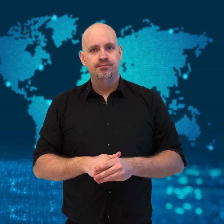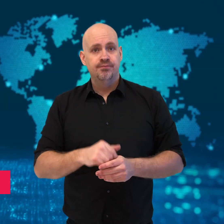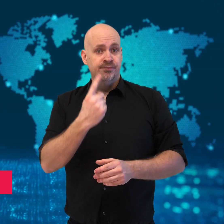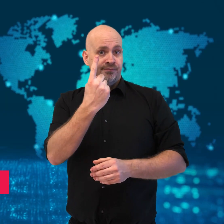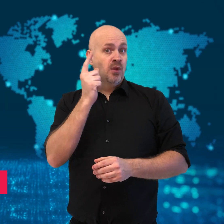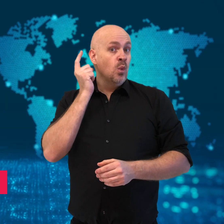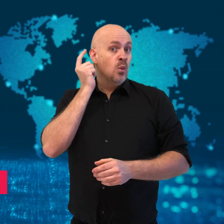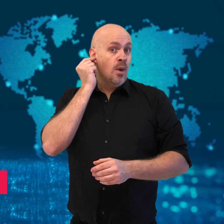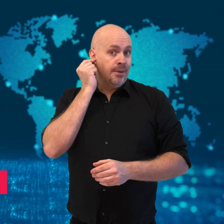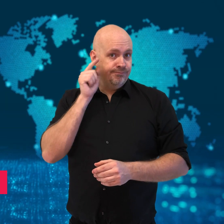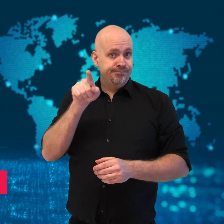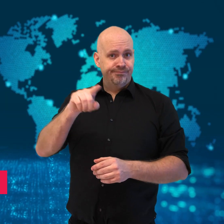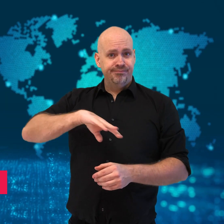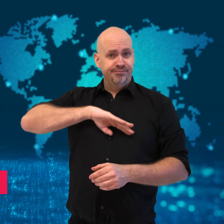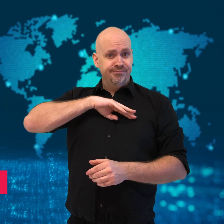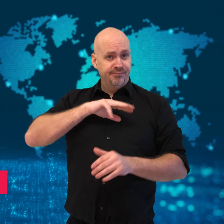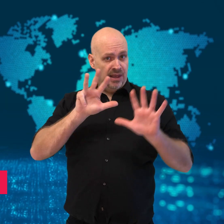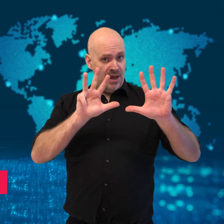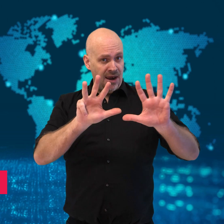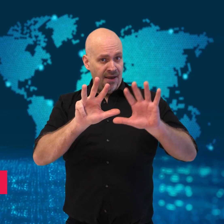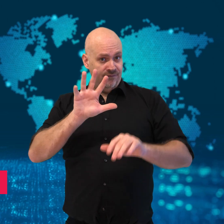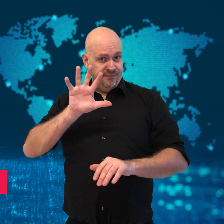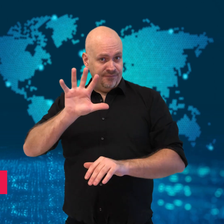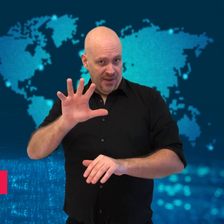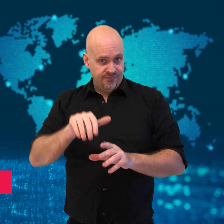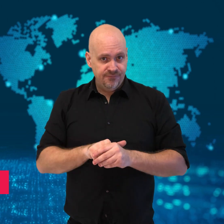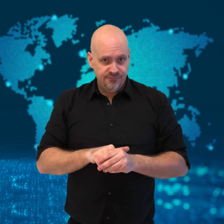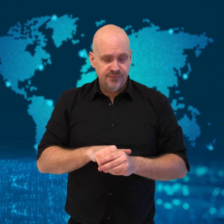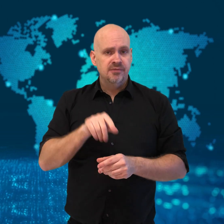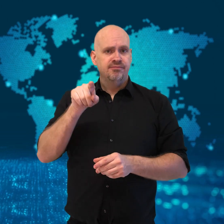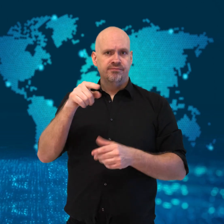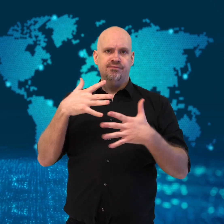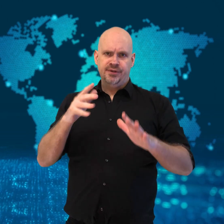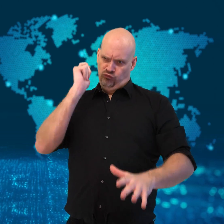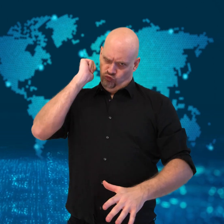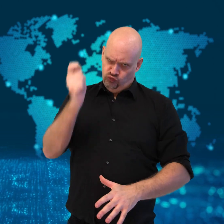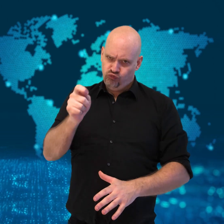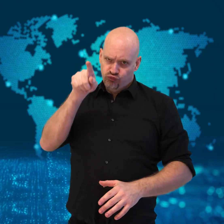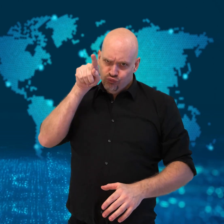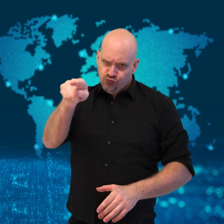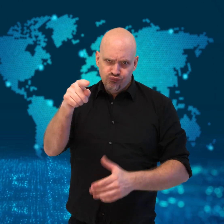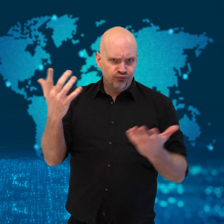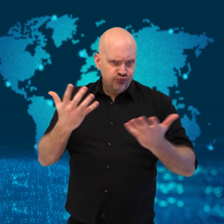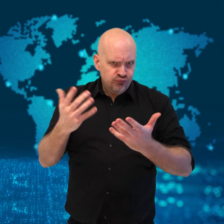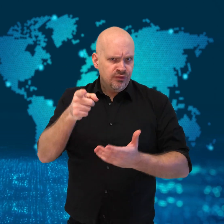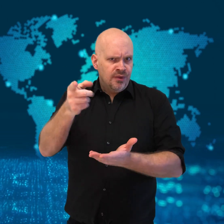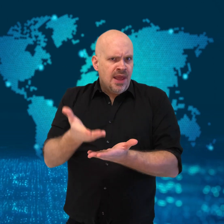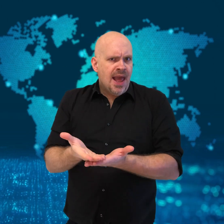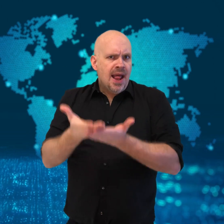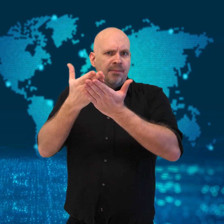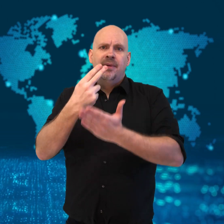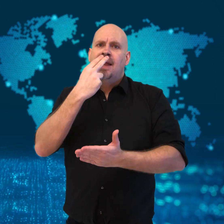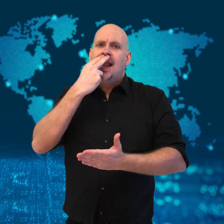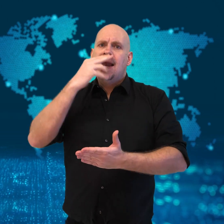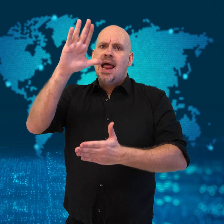[Gavin]: A 95-year-old woman has been charged with assisting the